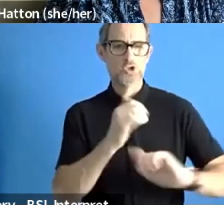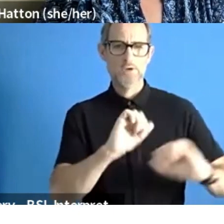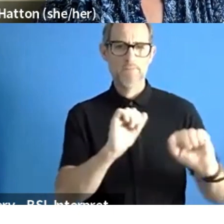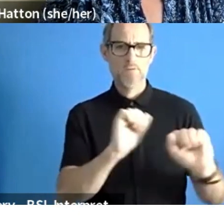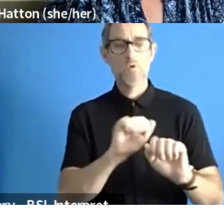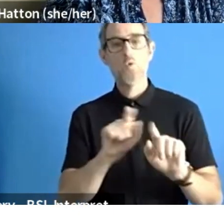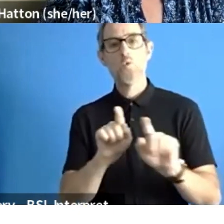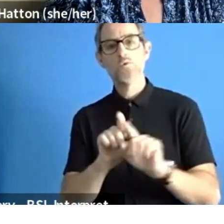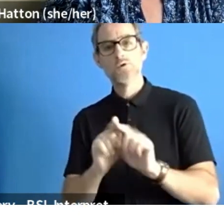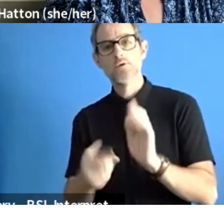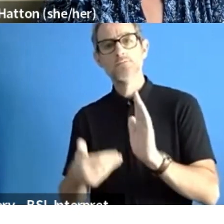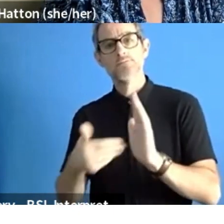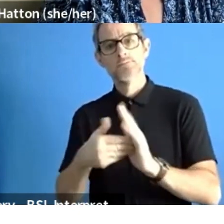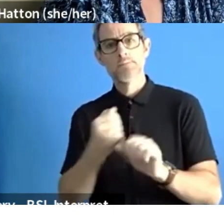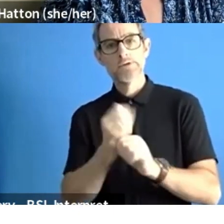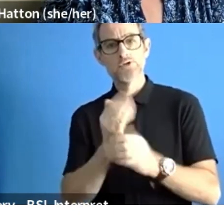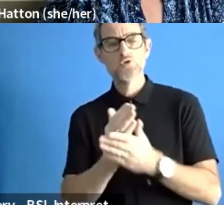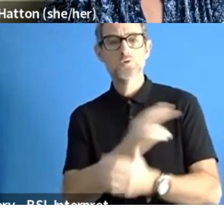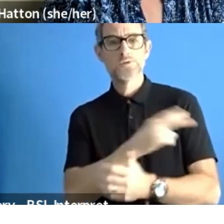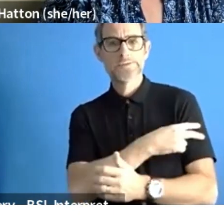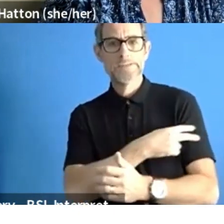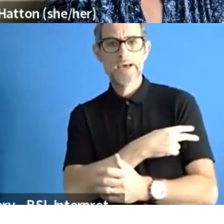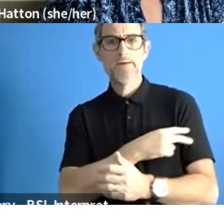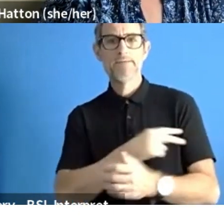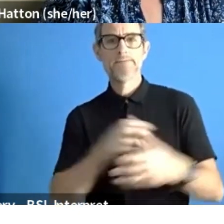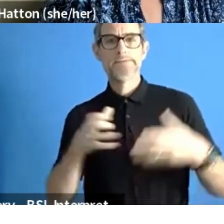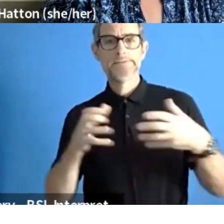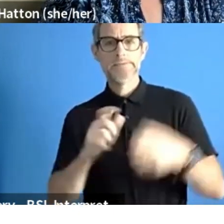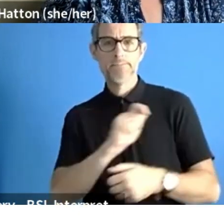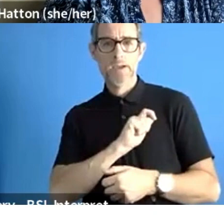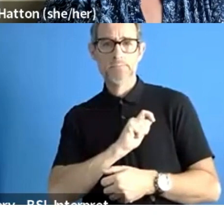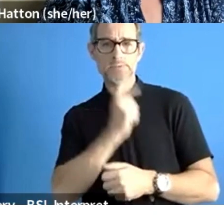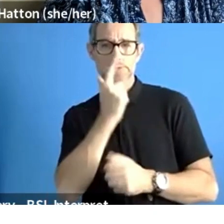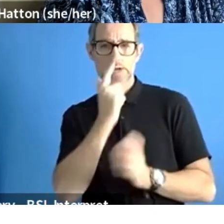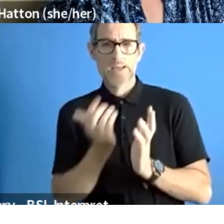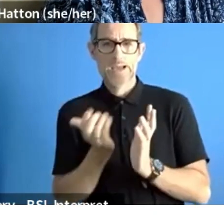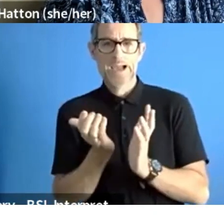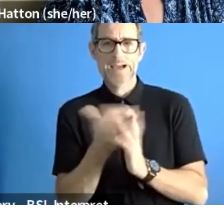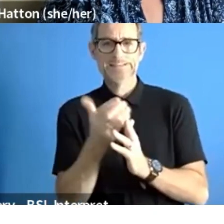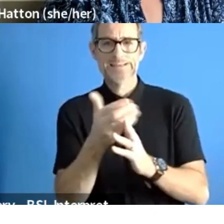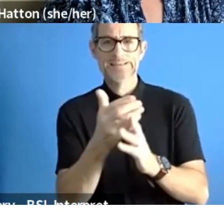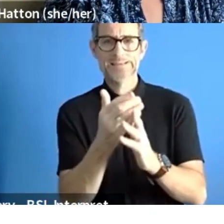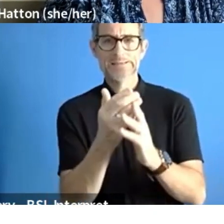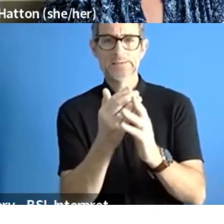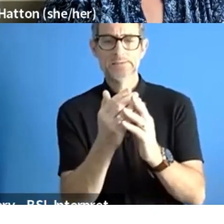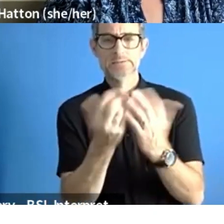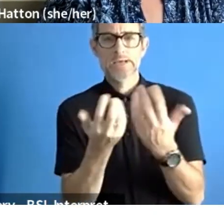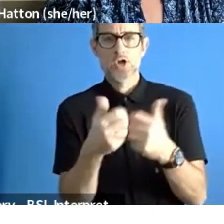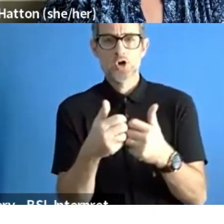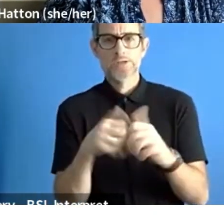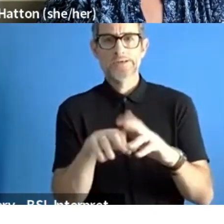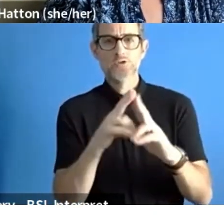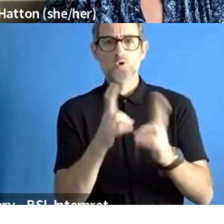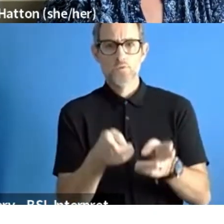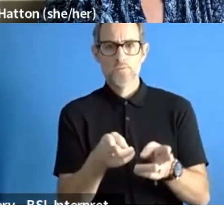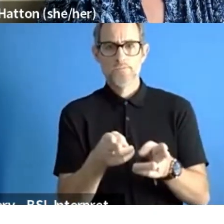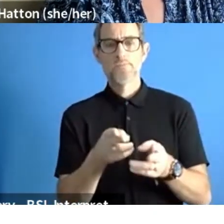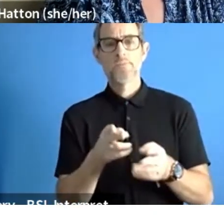that pleas, team members can access all the tech that you're using internally. internally.